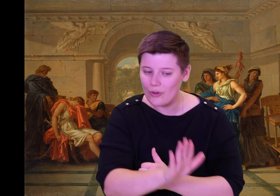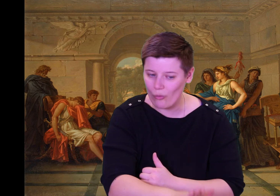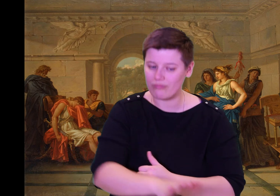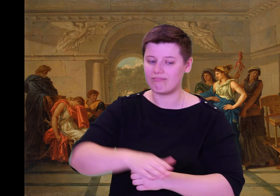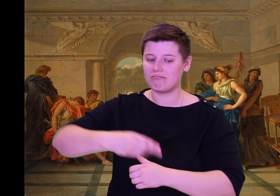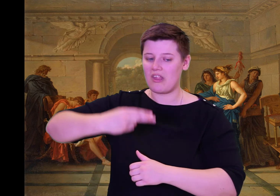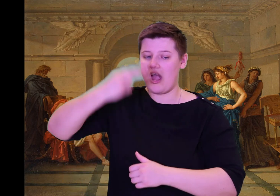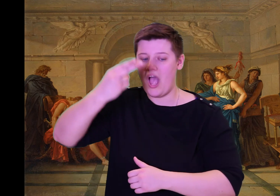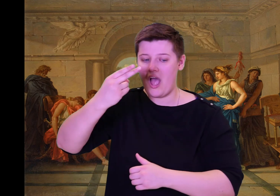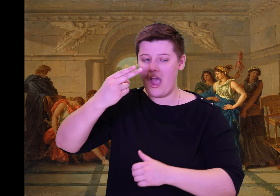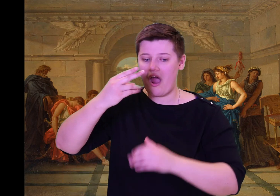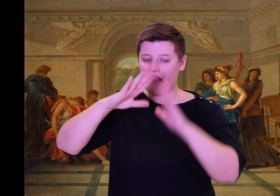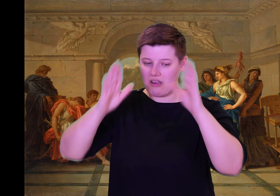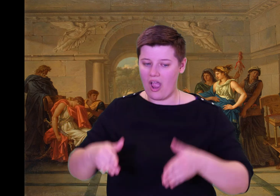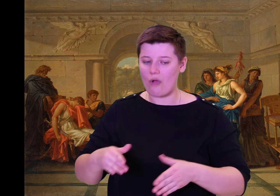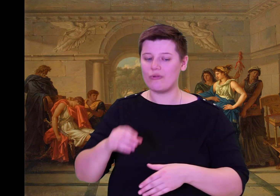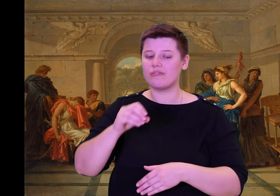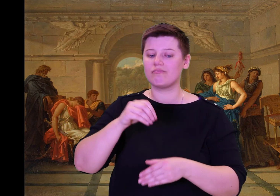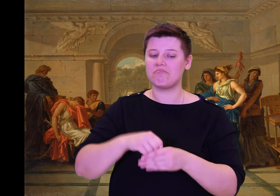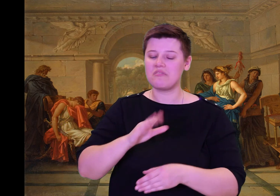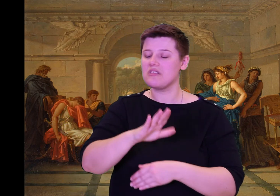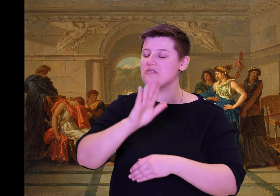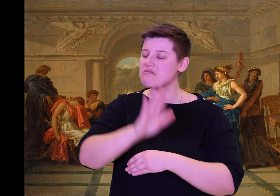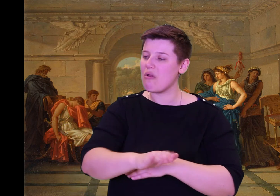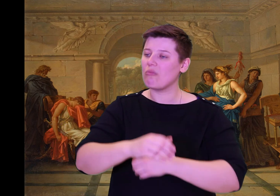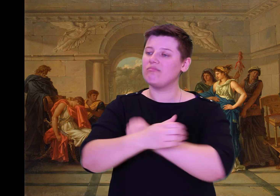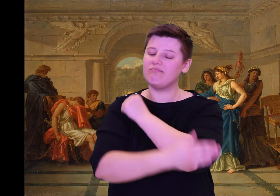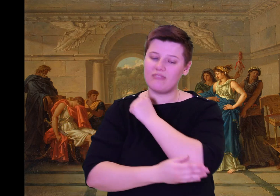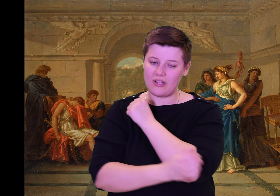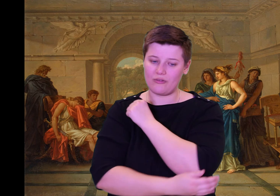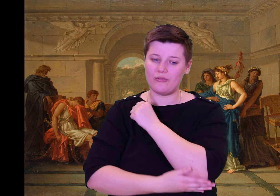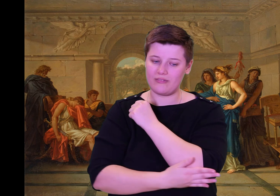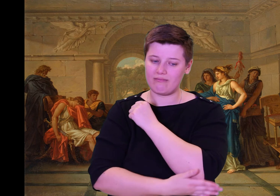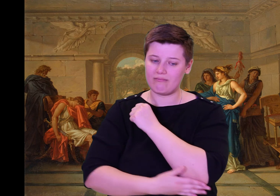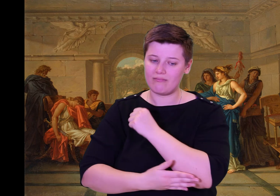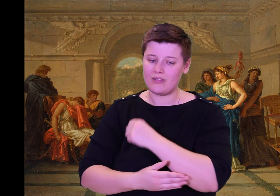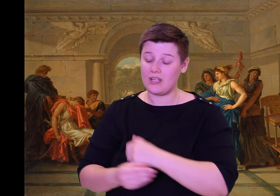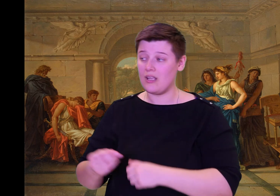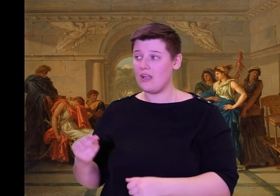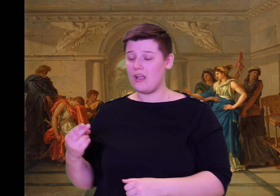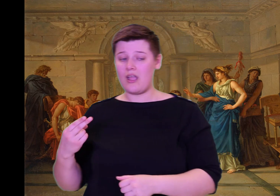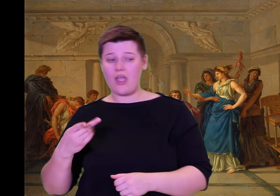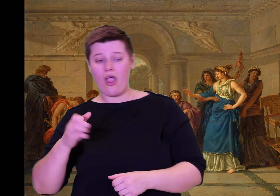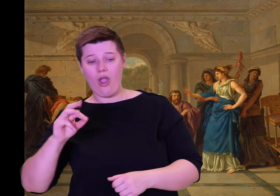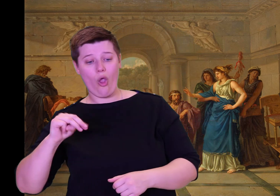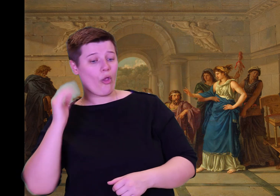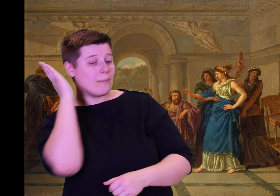Inside, she was singing and weaving with a shuttle made of gold.